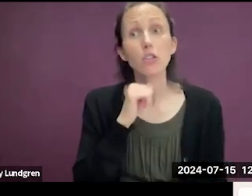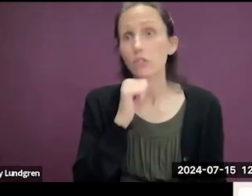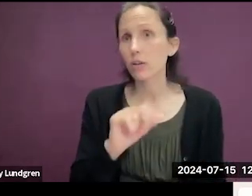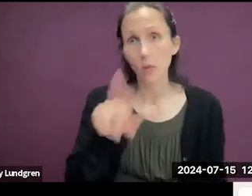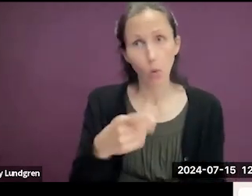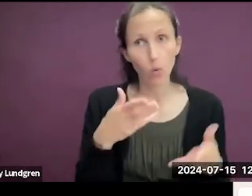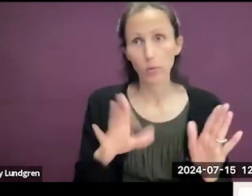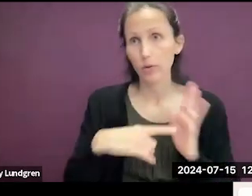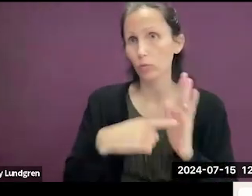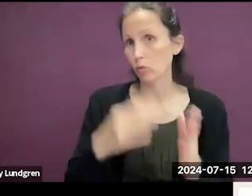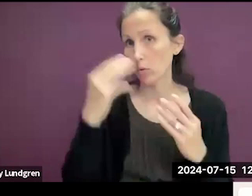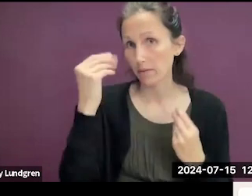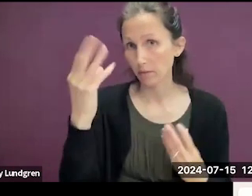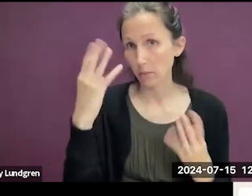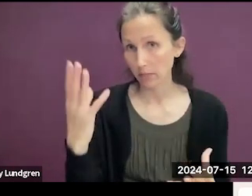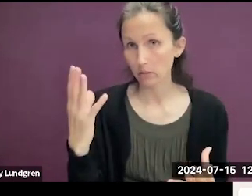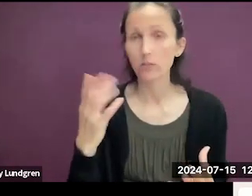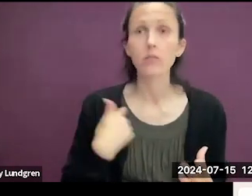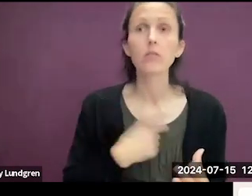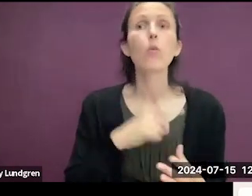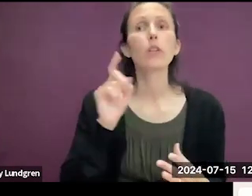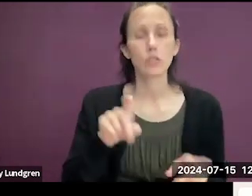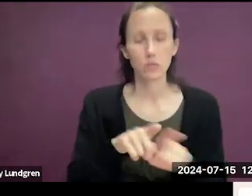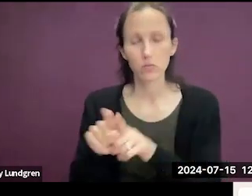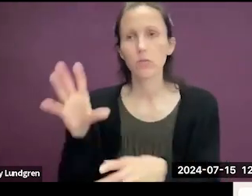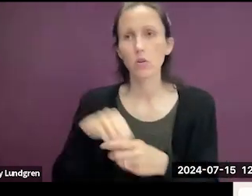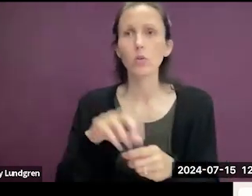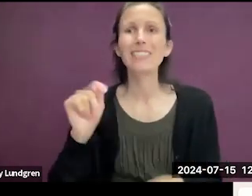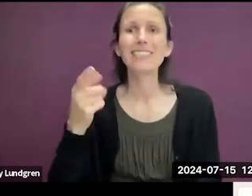of conveying information, and we should also include text descriptors,